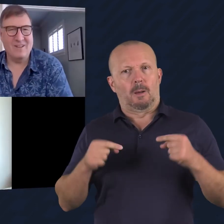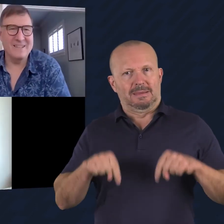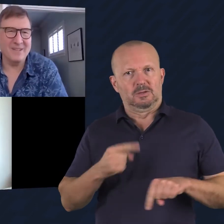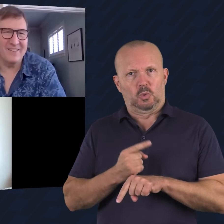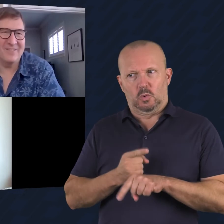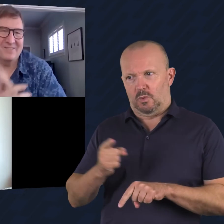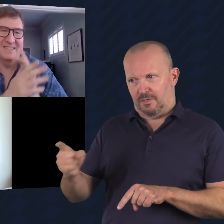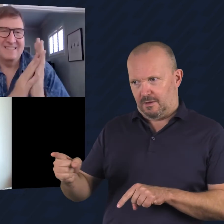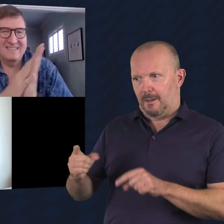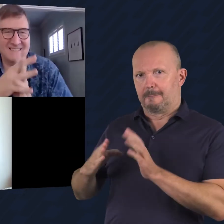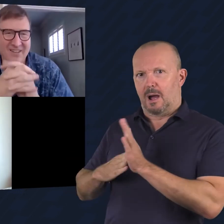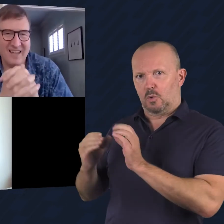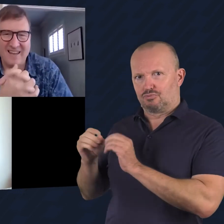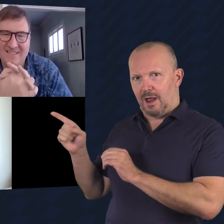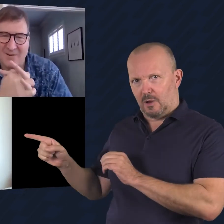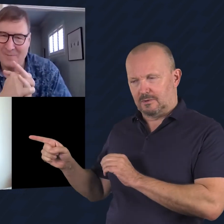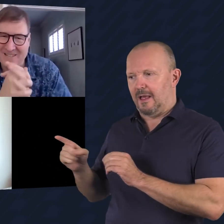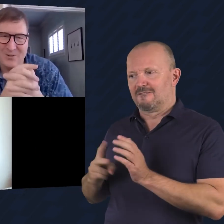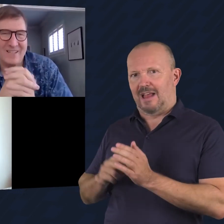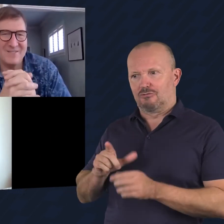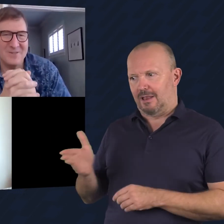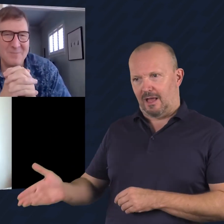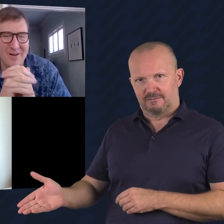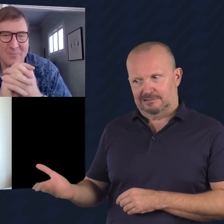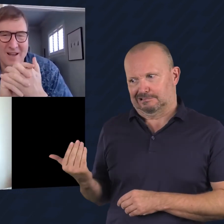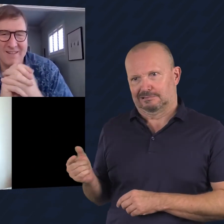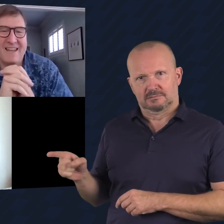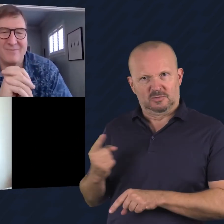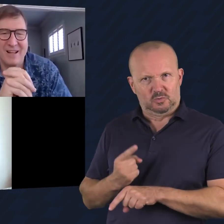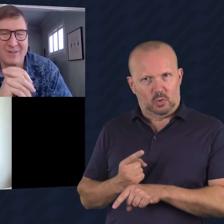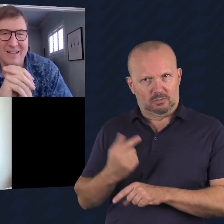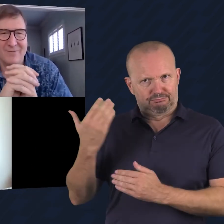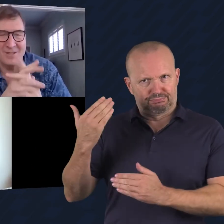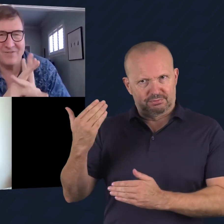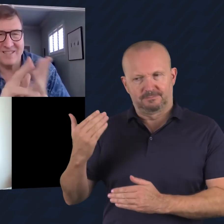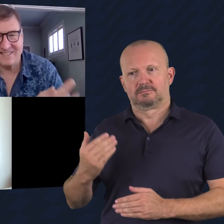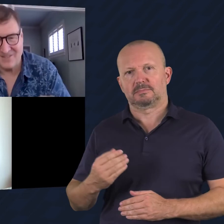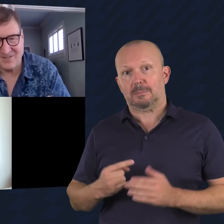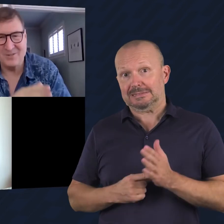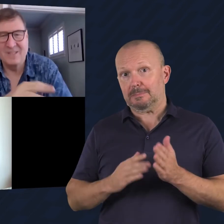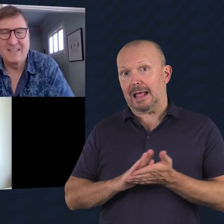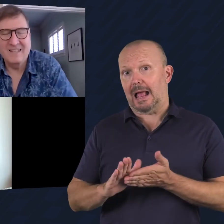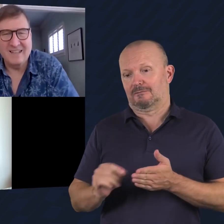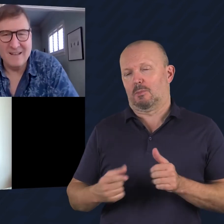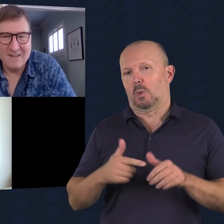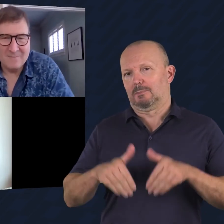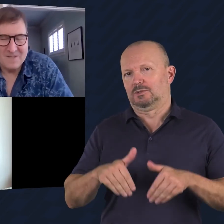Alright, there we go. OK, so I'm here talking to Michael Brown and Valerie Love who you've just listened to.